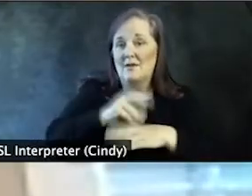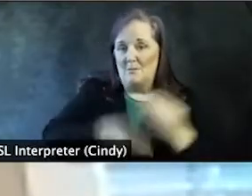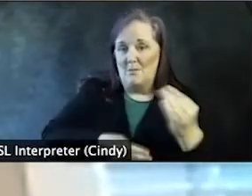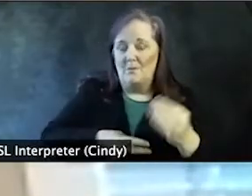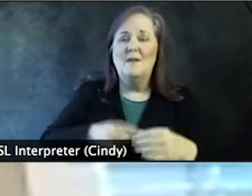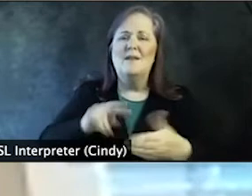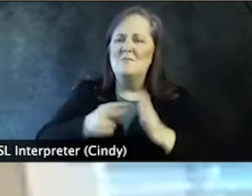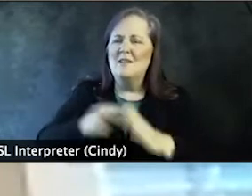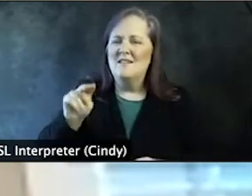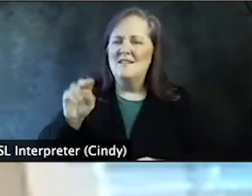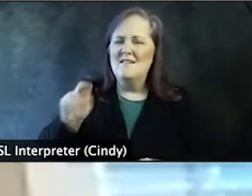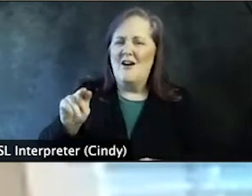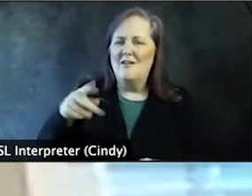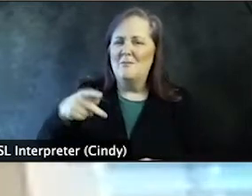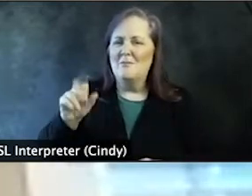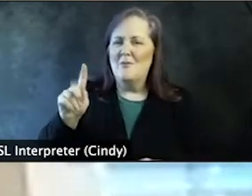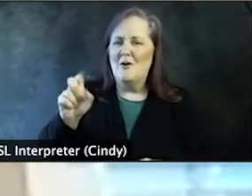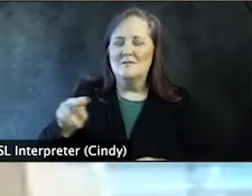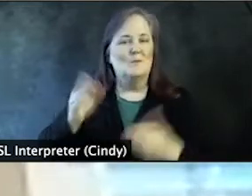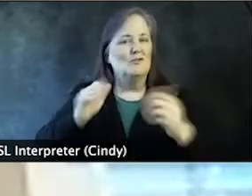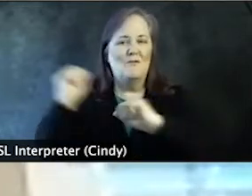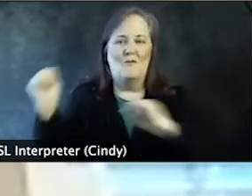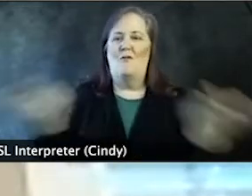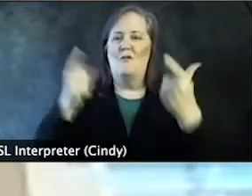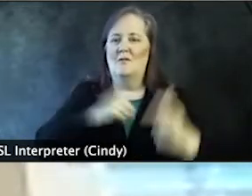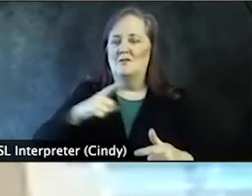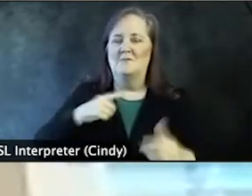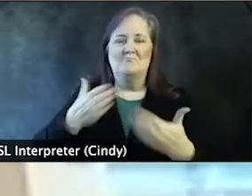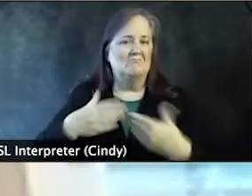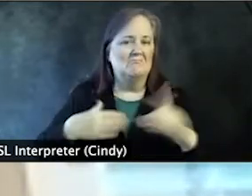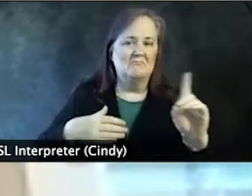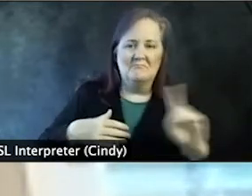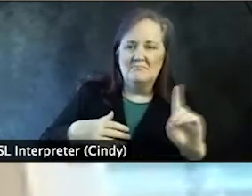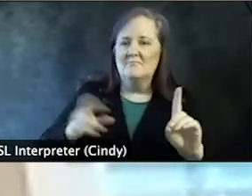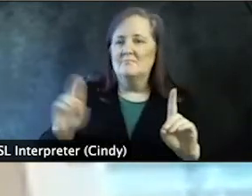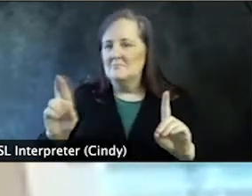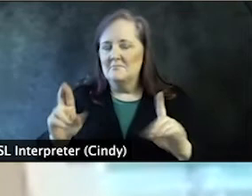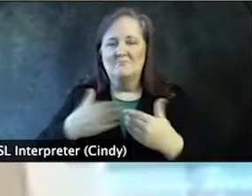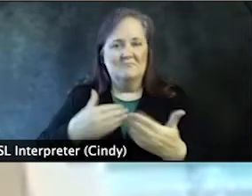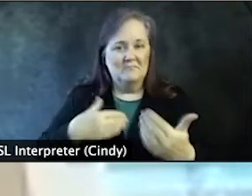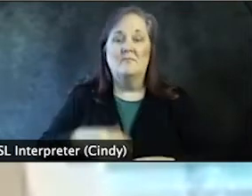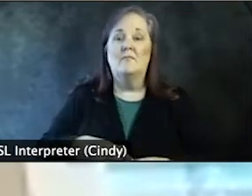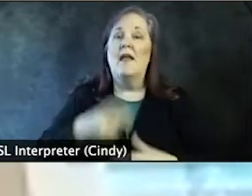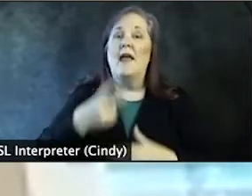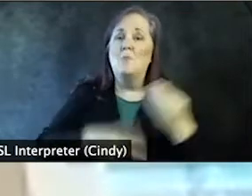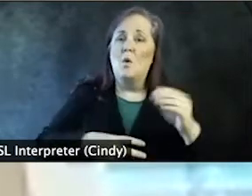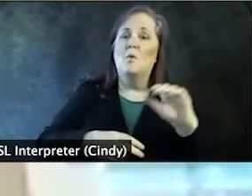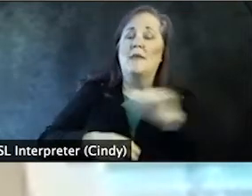Thank you. So we thought we'd, before we get into the measures, just explain who we are in our role in the ballot process.